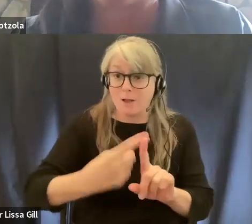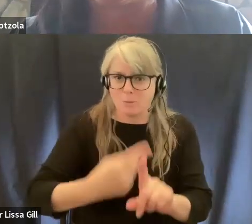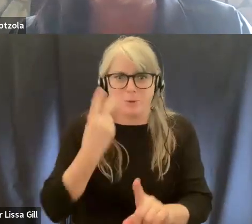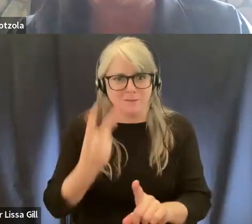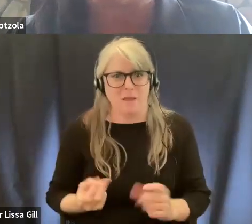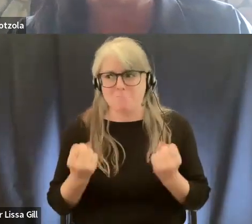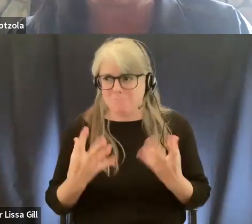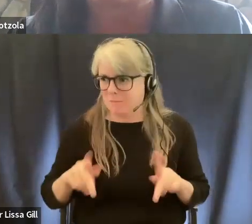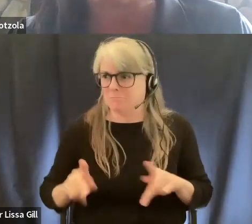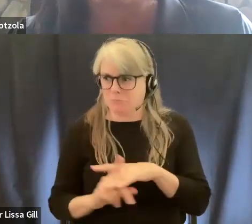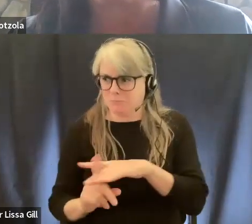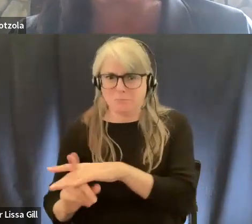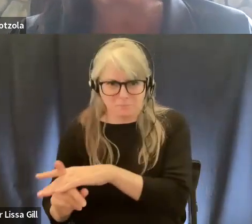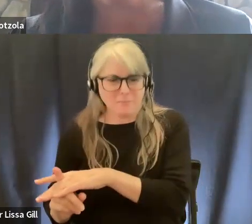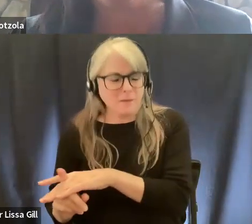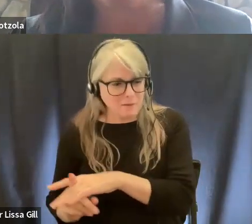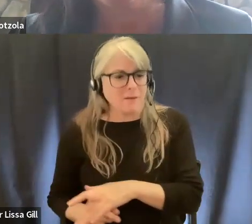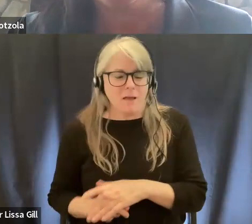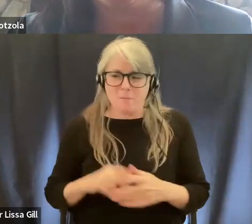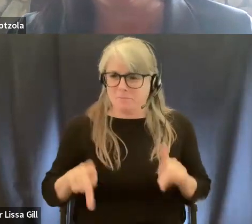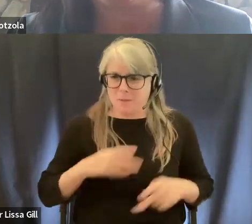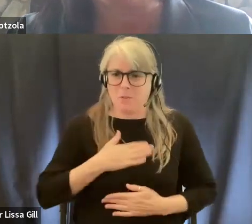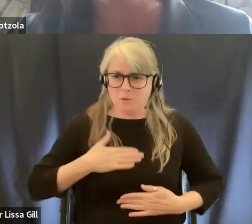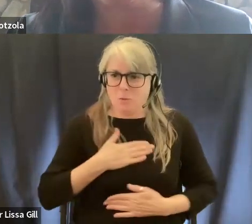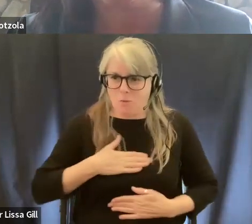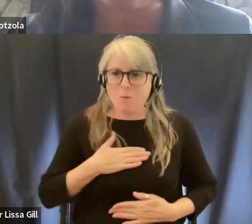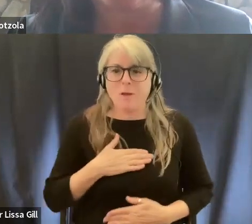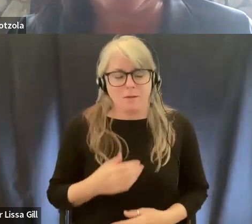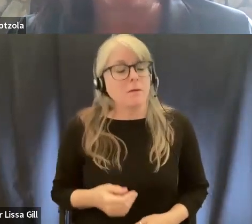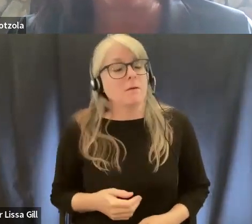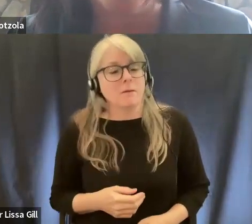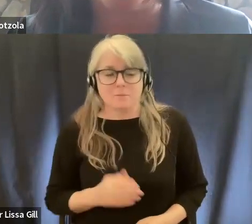You can credit that to Molly Tinnin. Molly is the FEMA Disability Integration Specialist who is assigned to Louisiana.